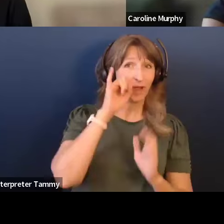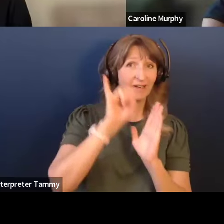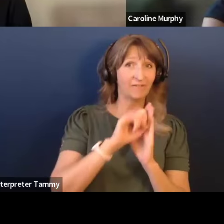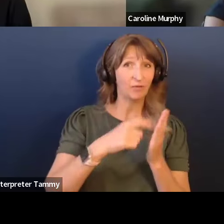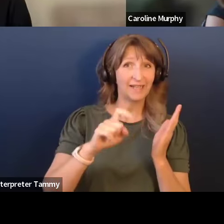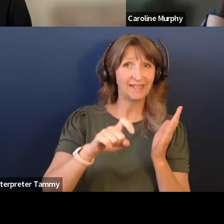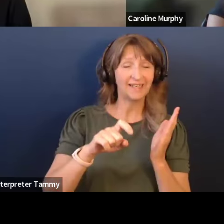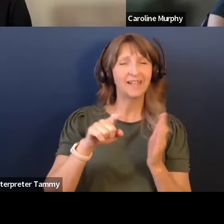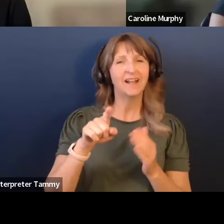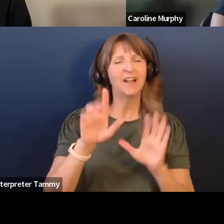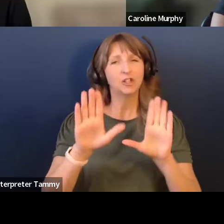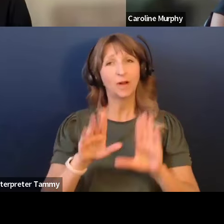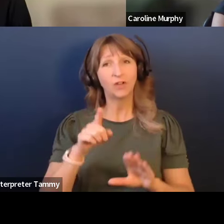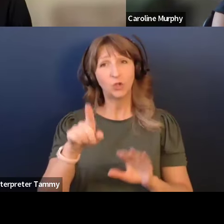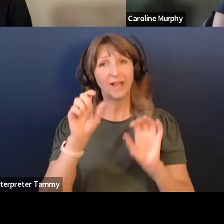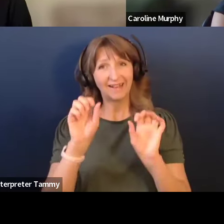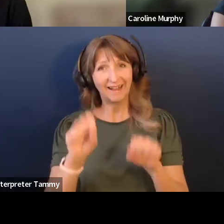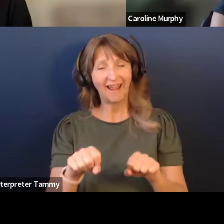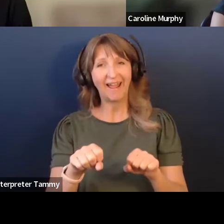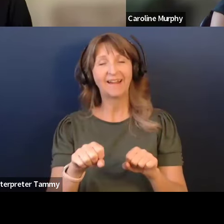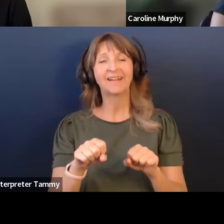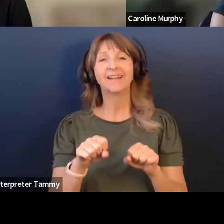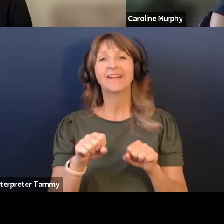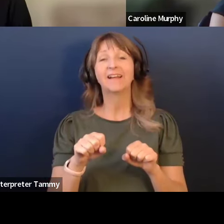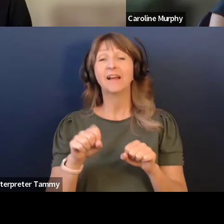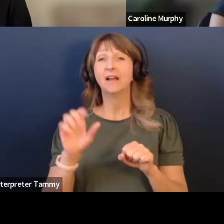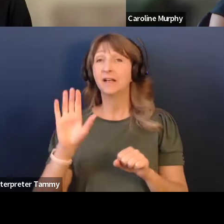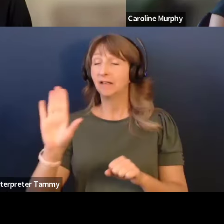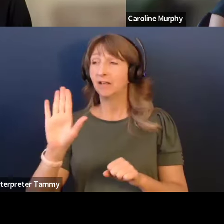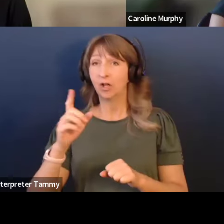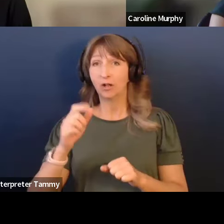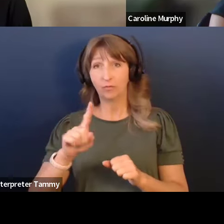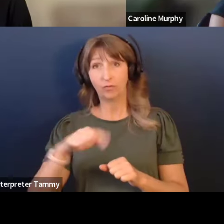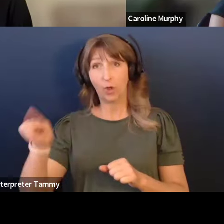in a space where you can receive guidance from people who you respect and want to continue to